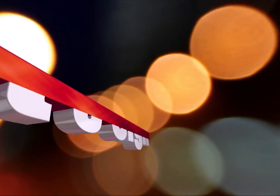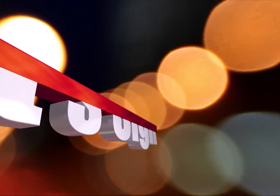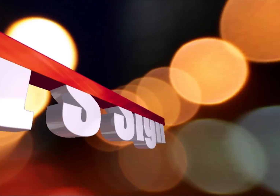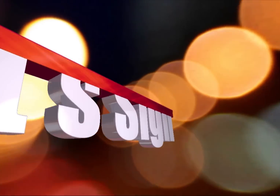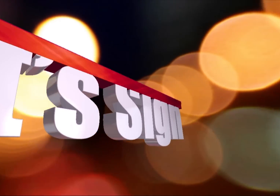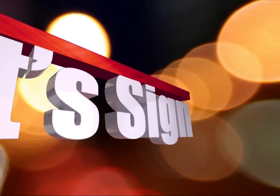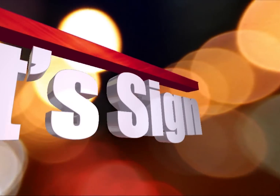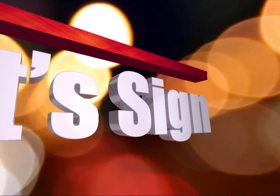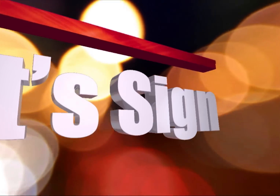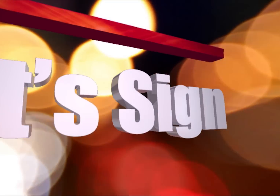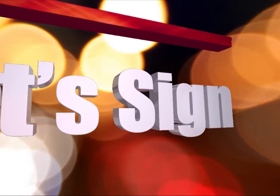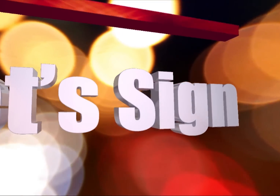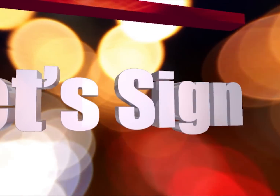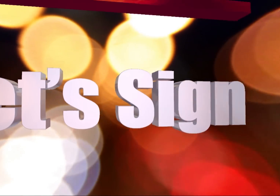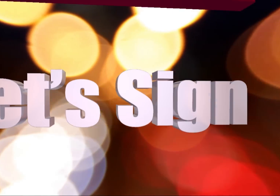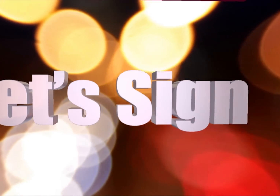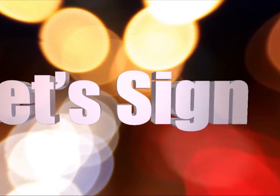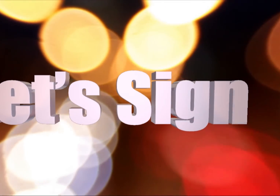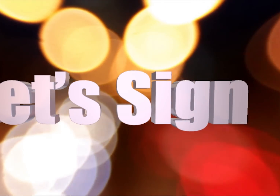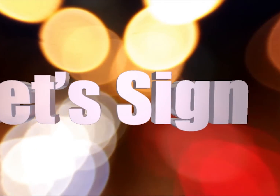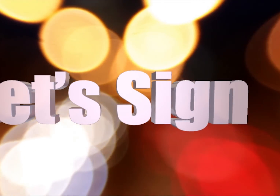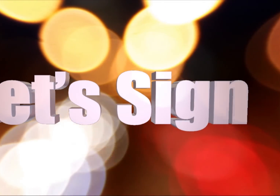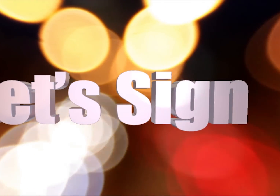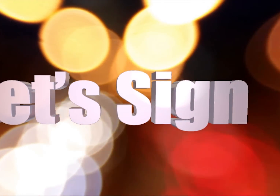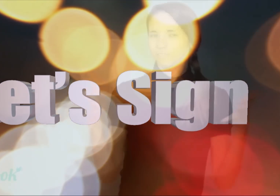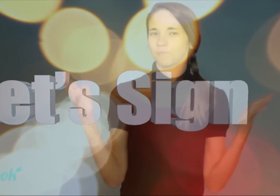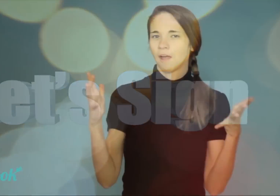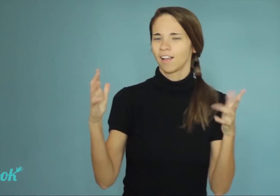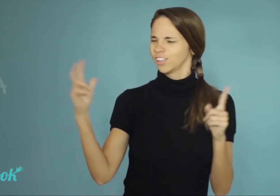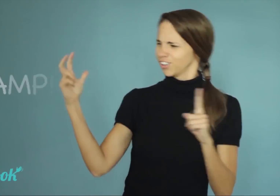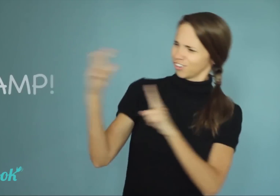Let’s sign with ASL Nook